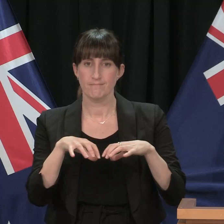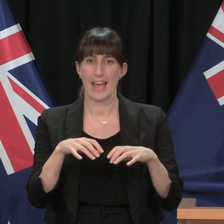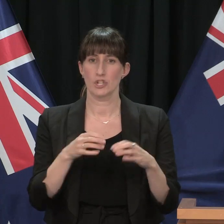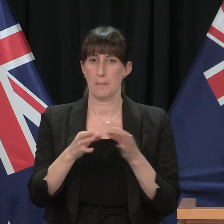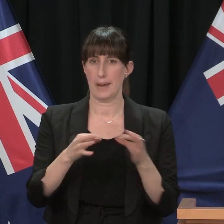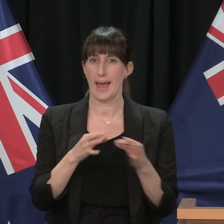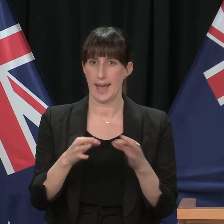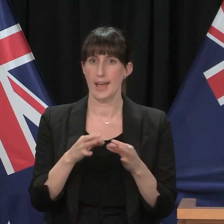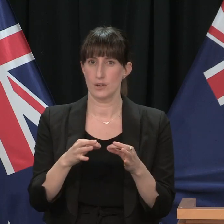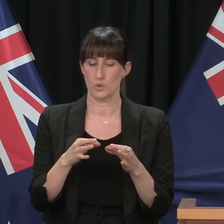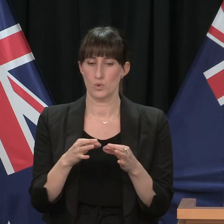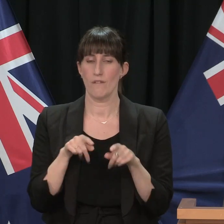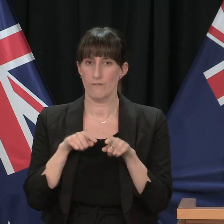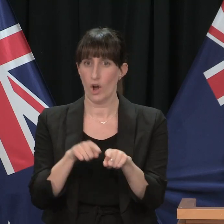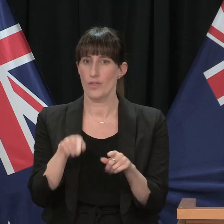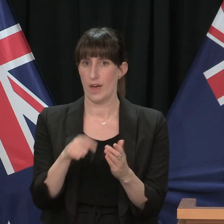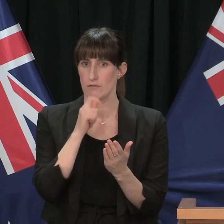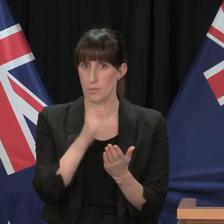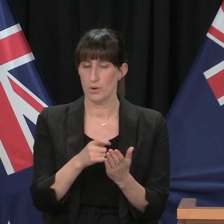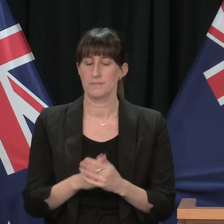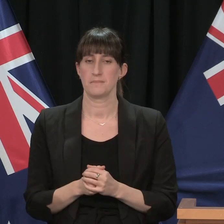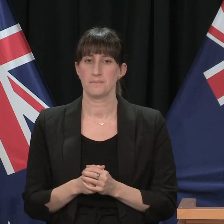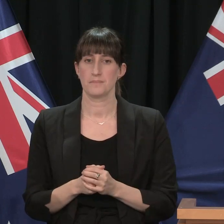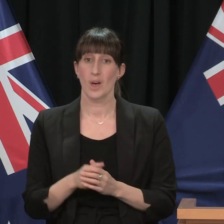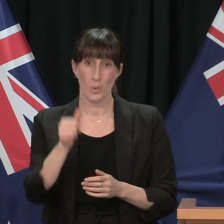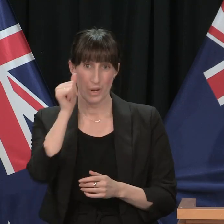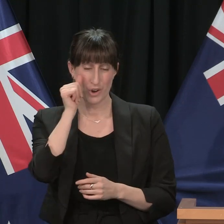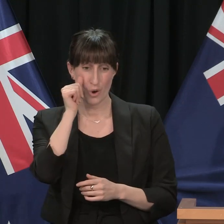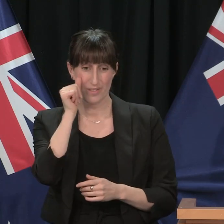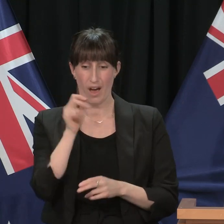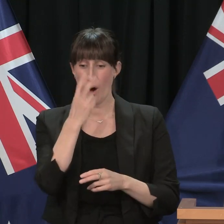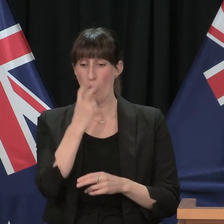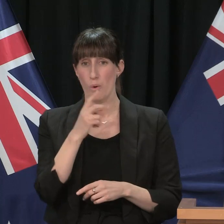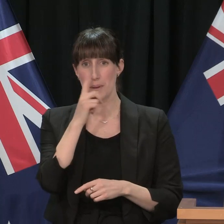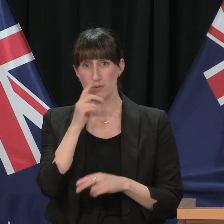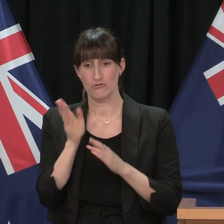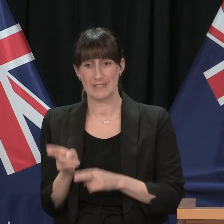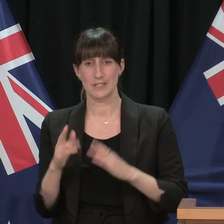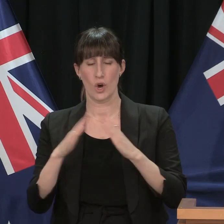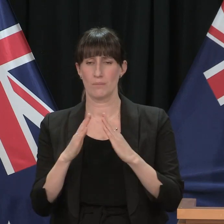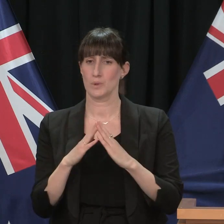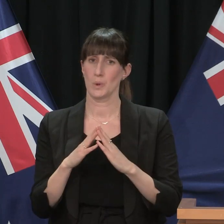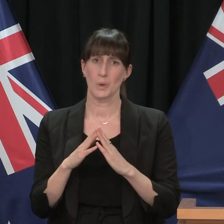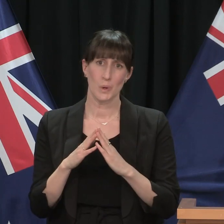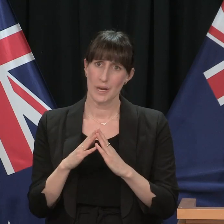clusters in our facilities. From New Zealand and international experience, we know the consequences of